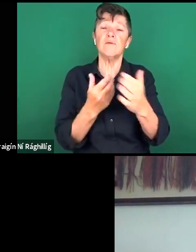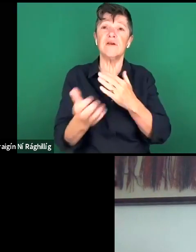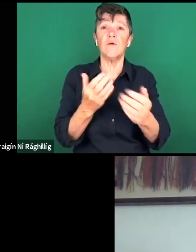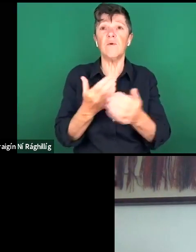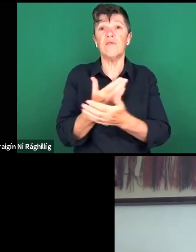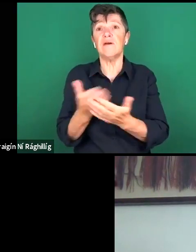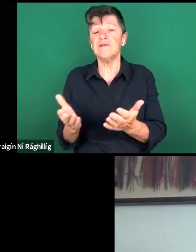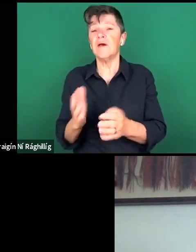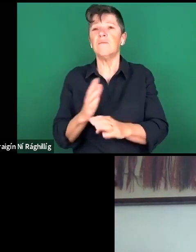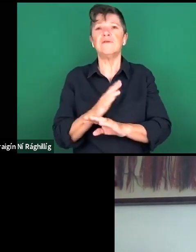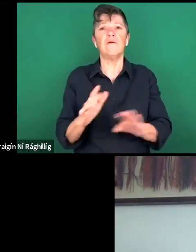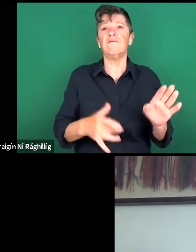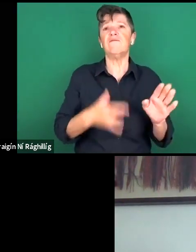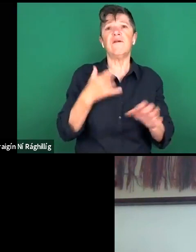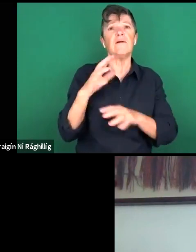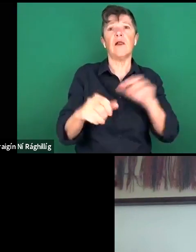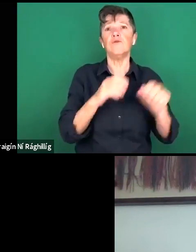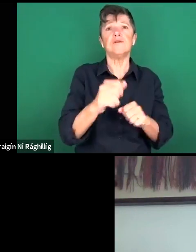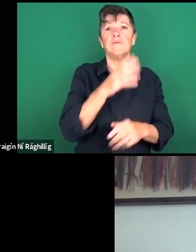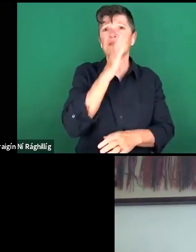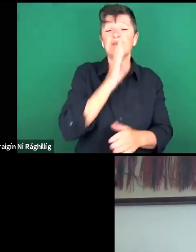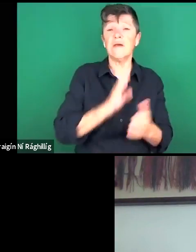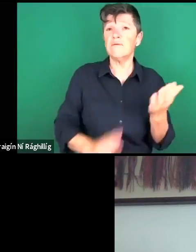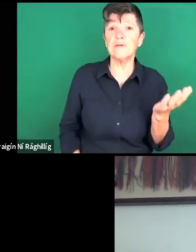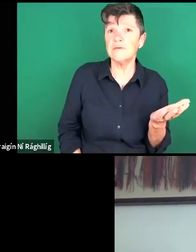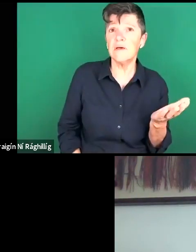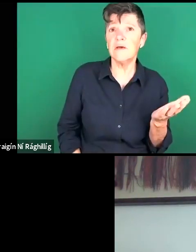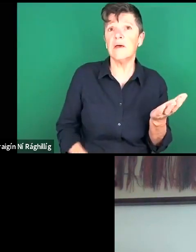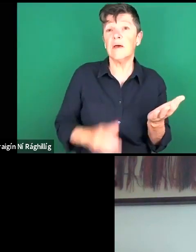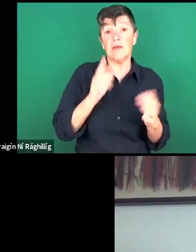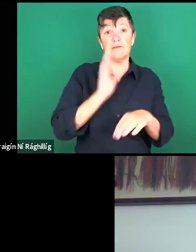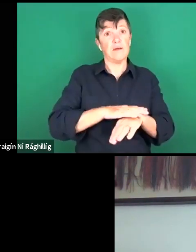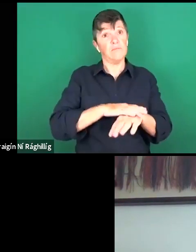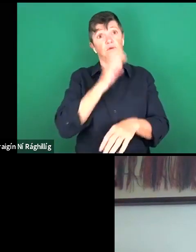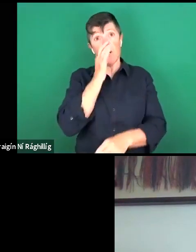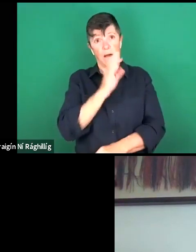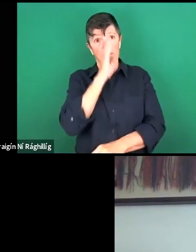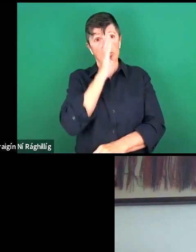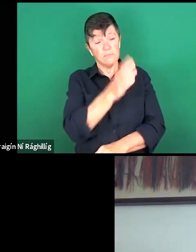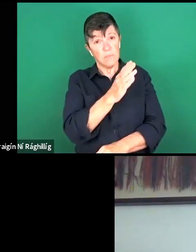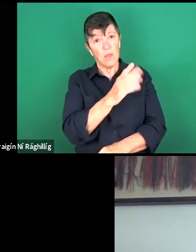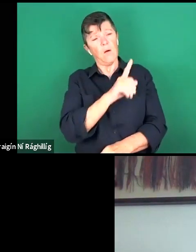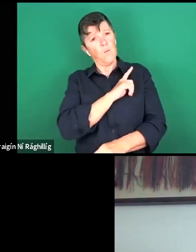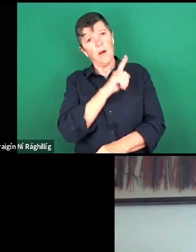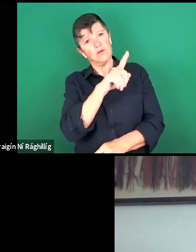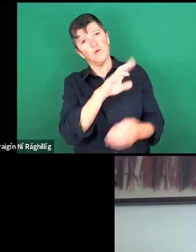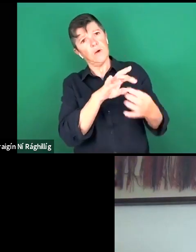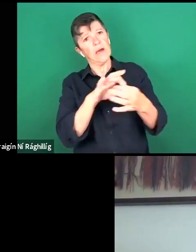retheorise capitalism with theoryism at its heart. I think